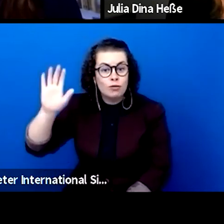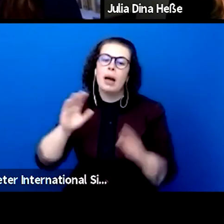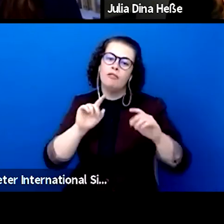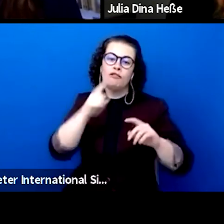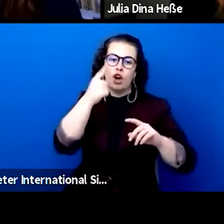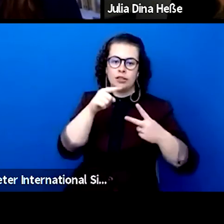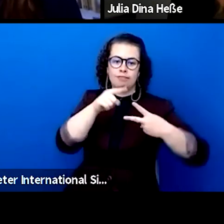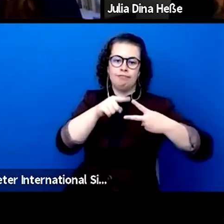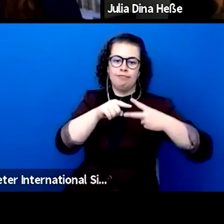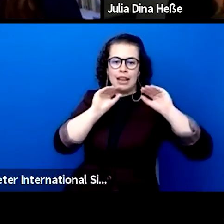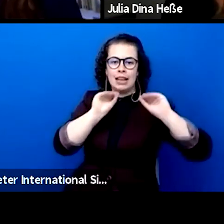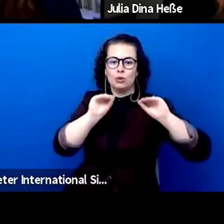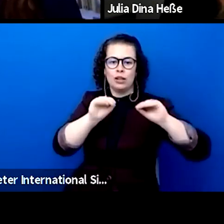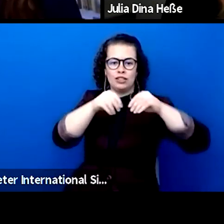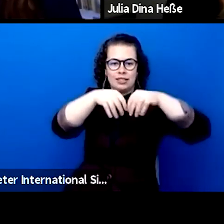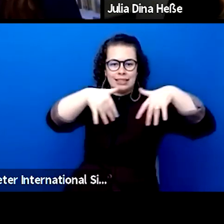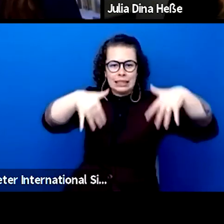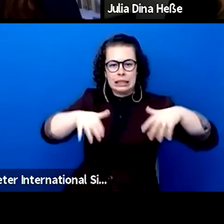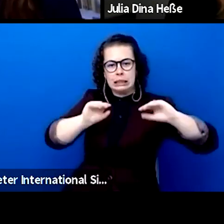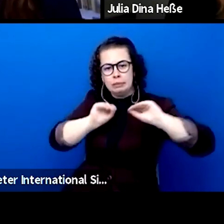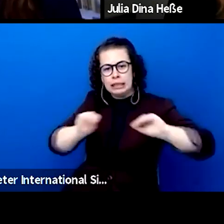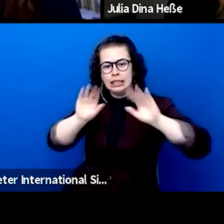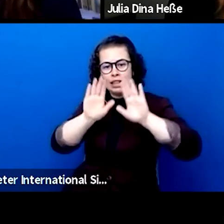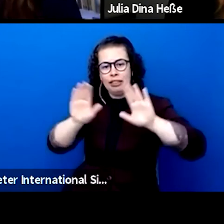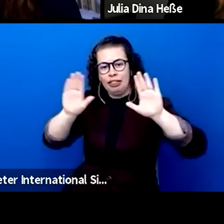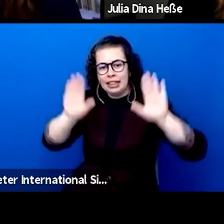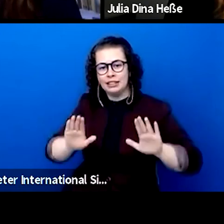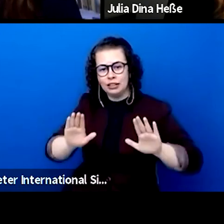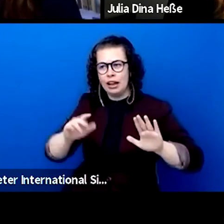of course it's a very, we have only another, I don't know seven minutes to talk, about the